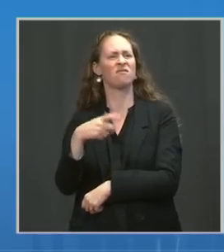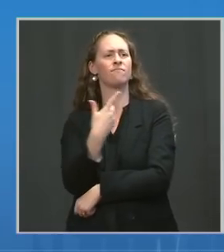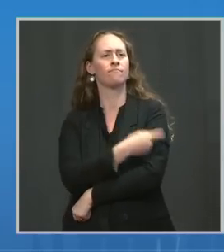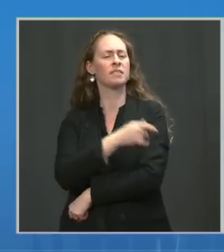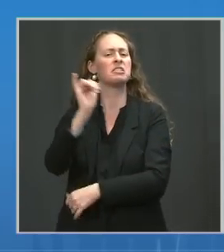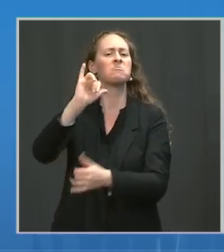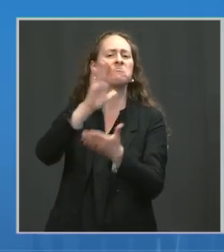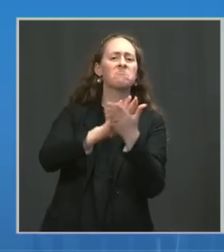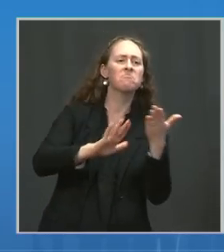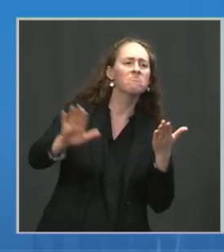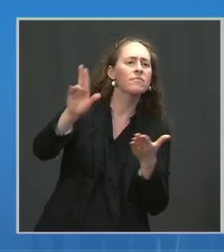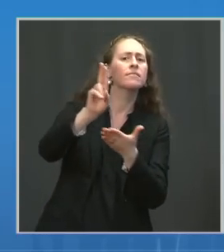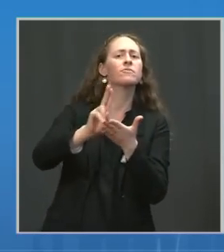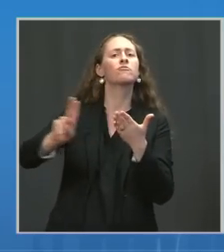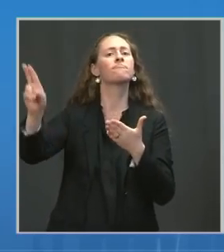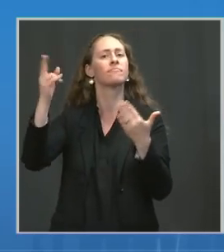who are implementing similar requirements.